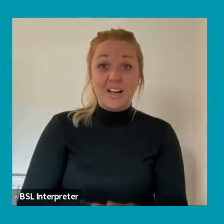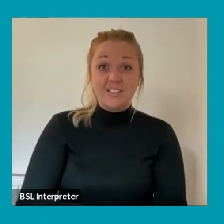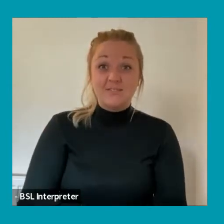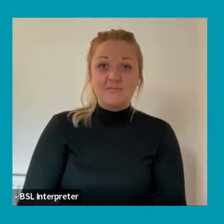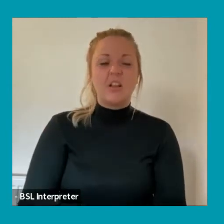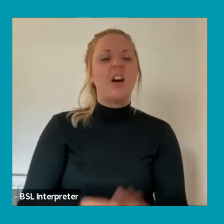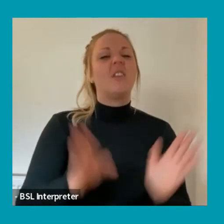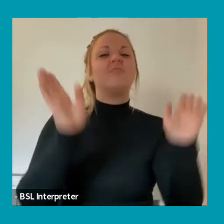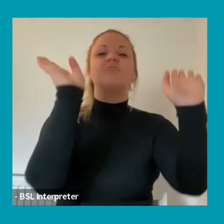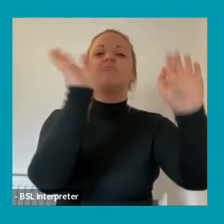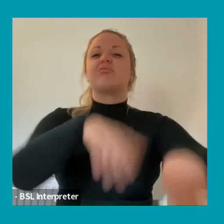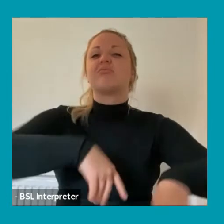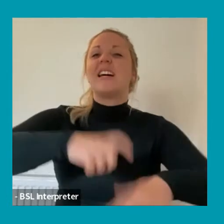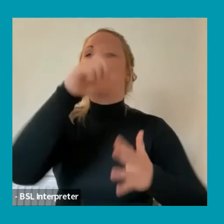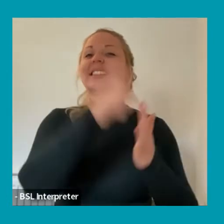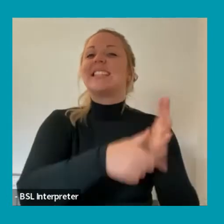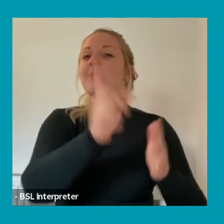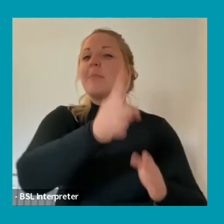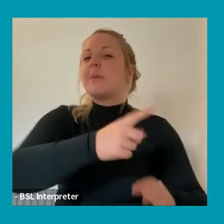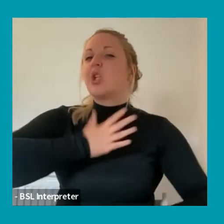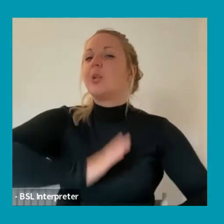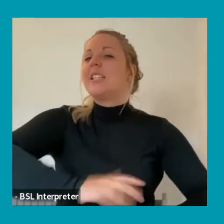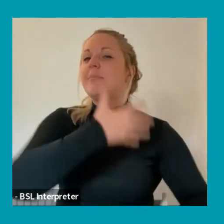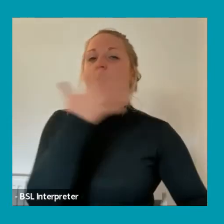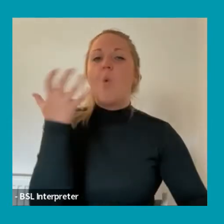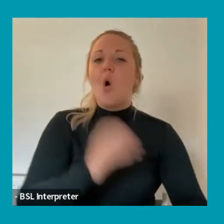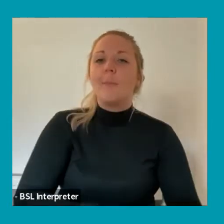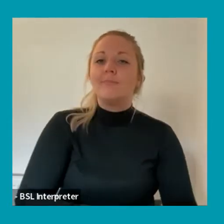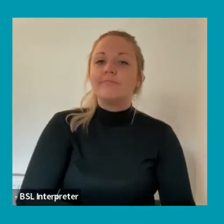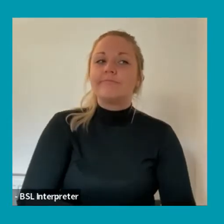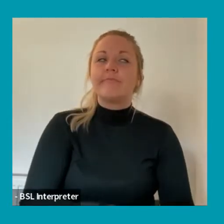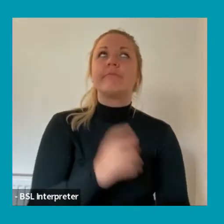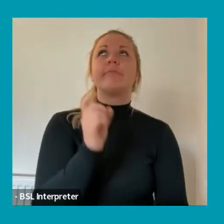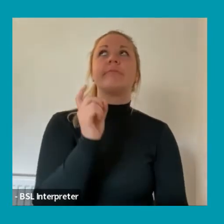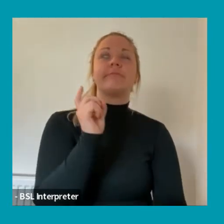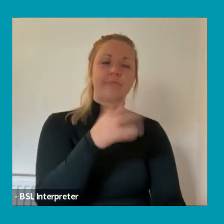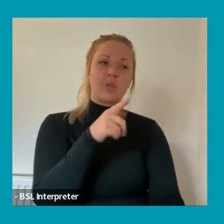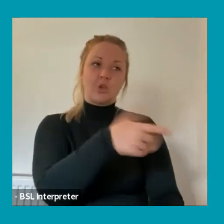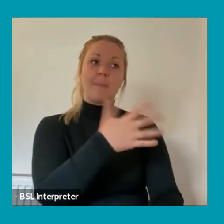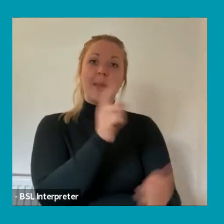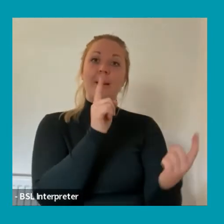It is kind of a, is you've met that need, but forgotten about a very, basic need.